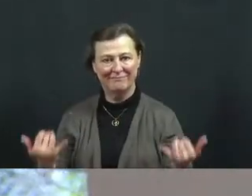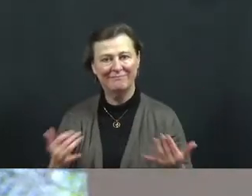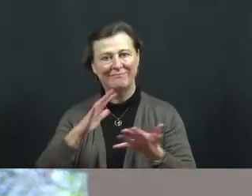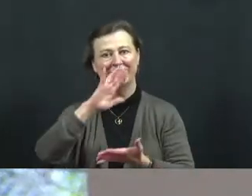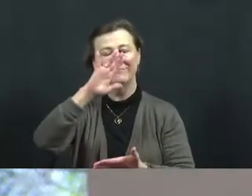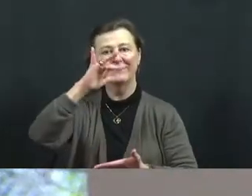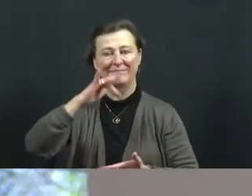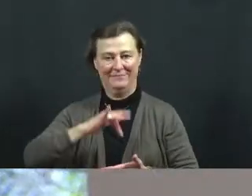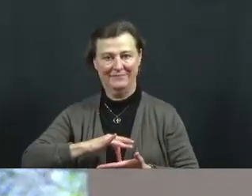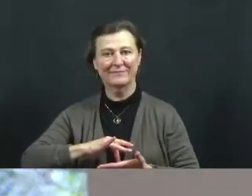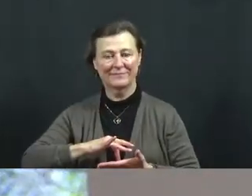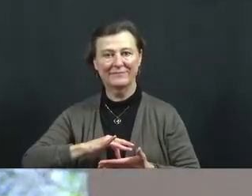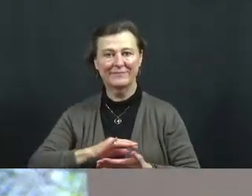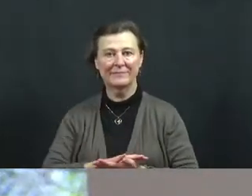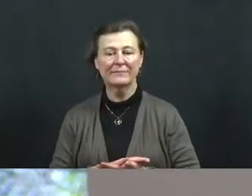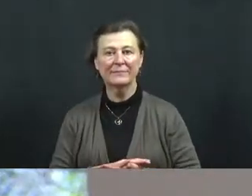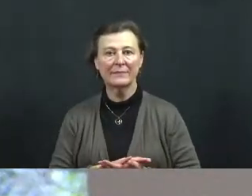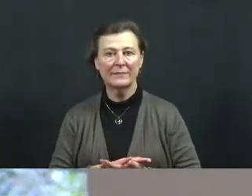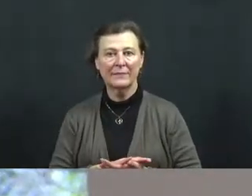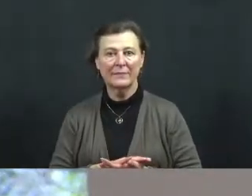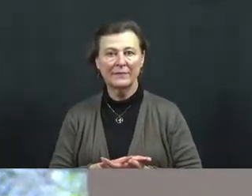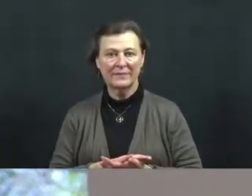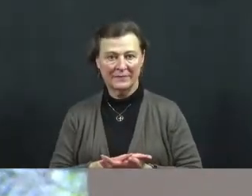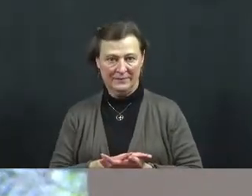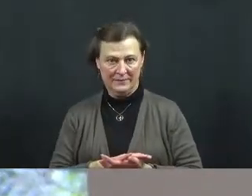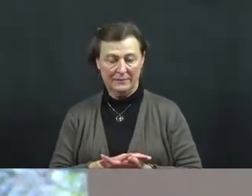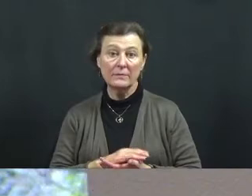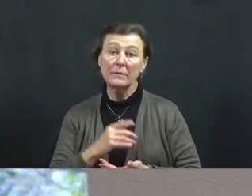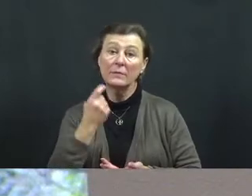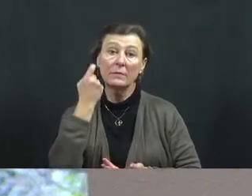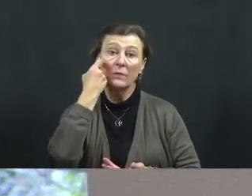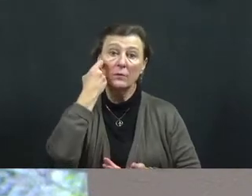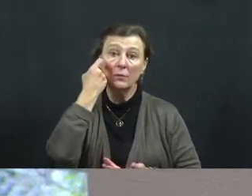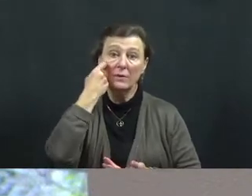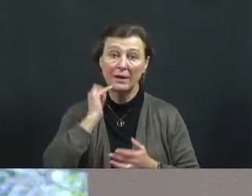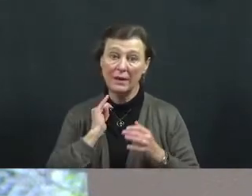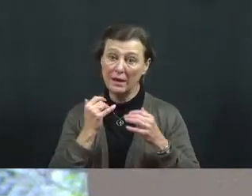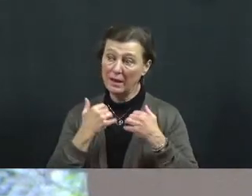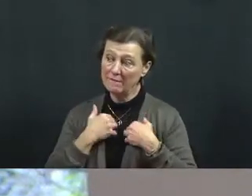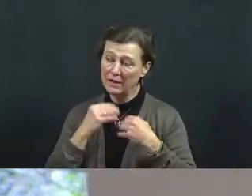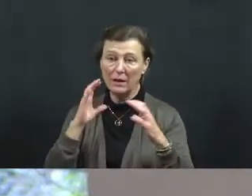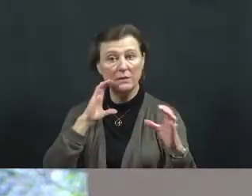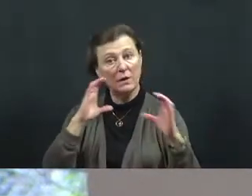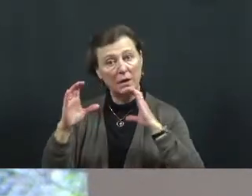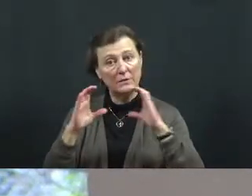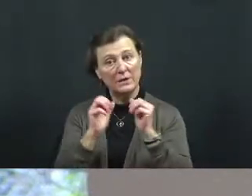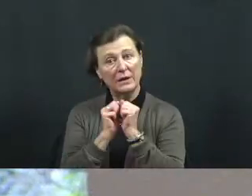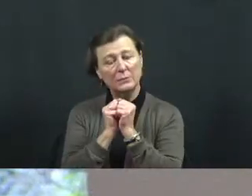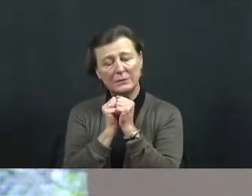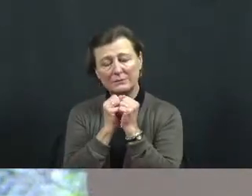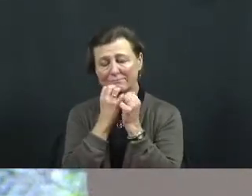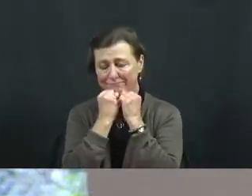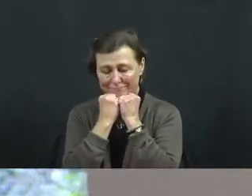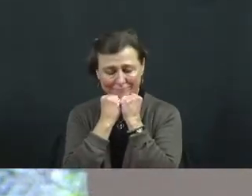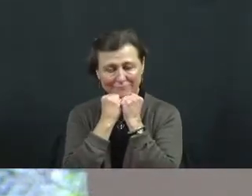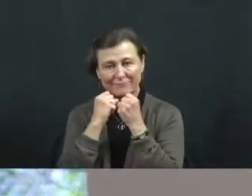Recently, I was in a conversation with a dear friend.